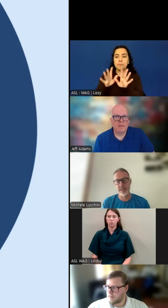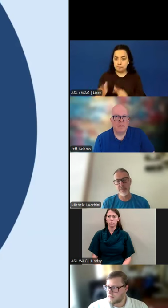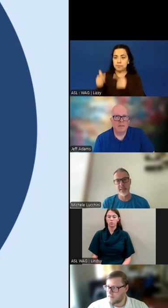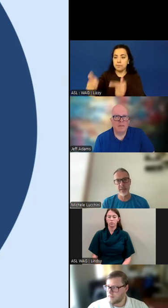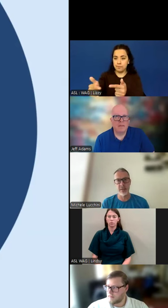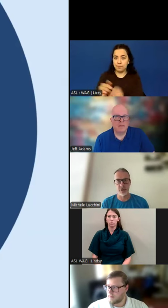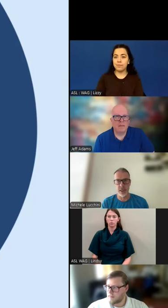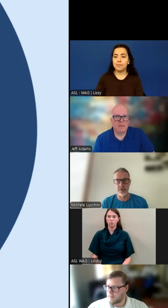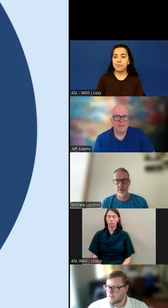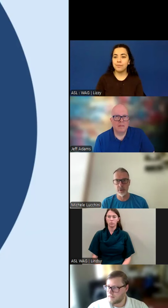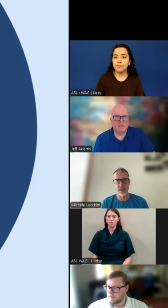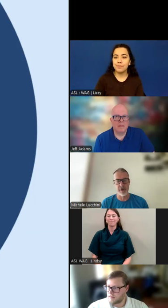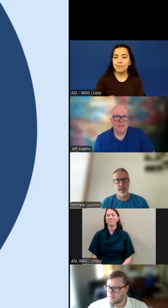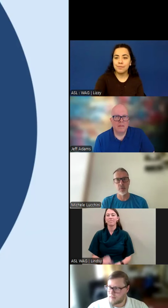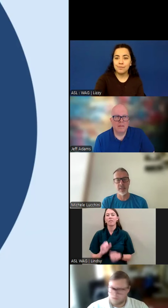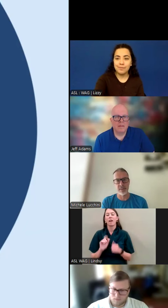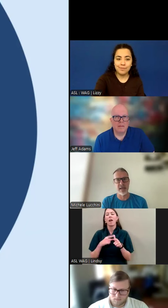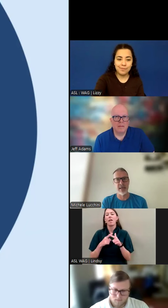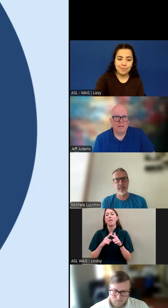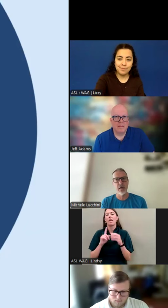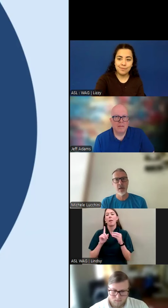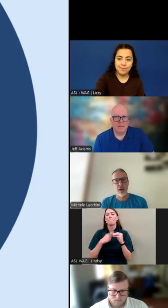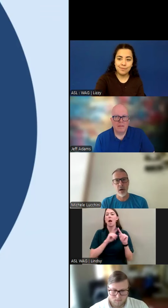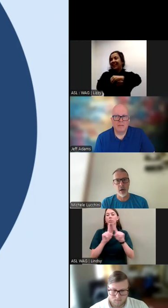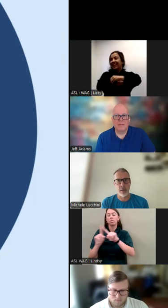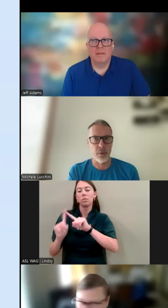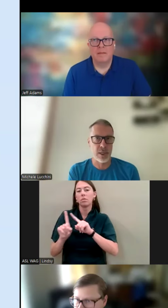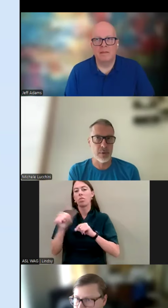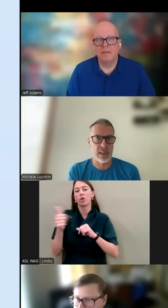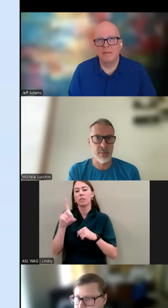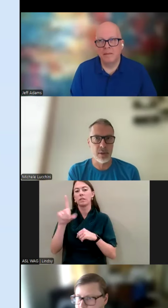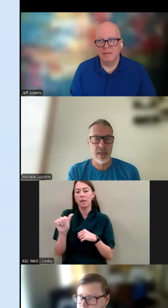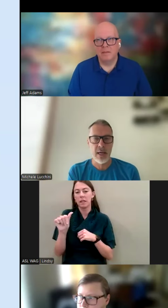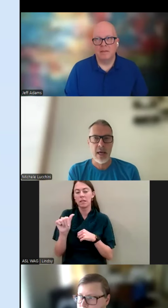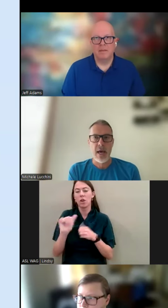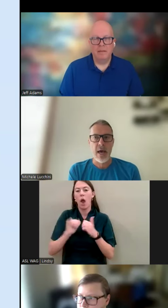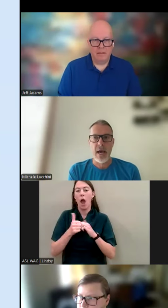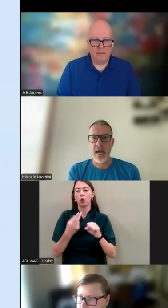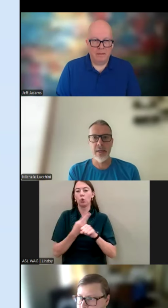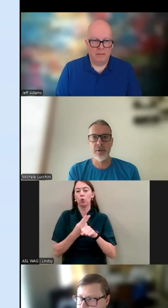disabilities, so trying to interact with their side on just with the keyboard. And you could